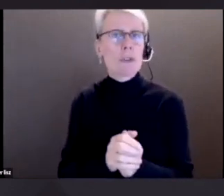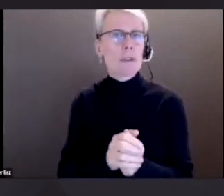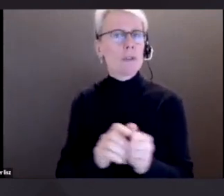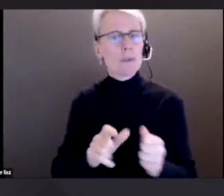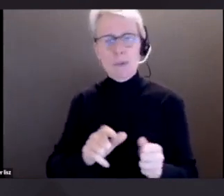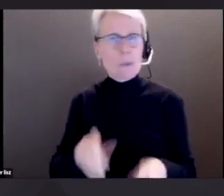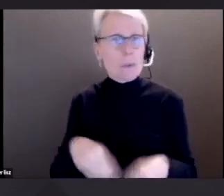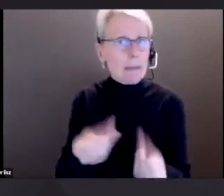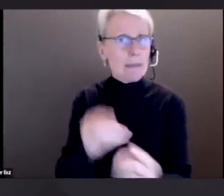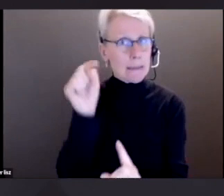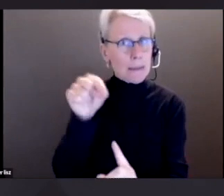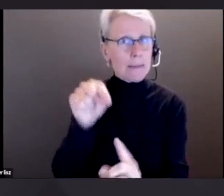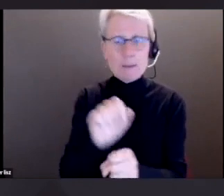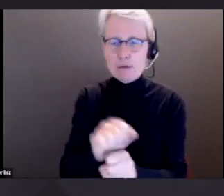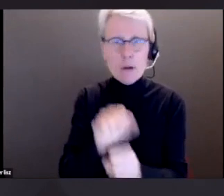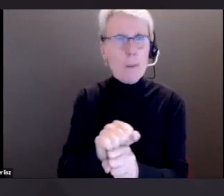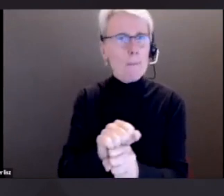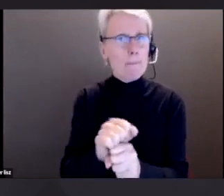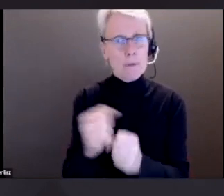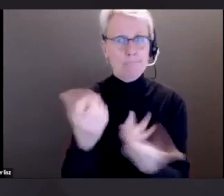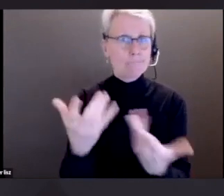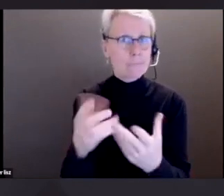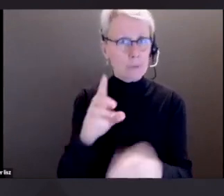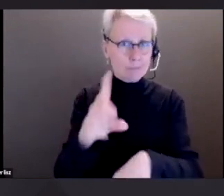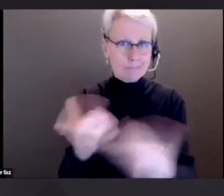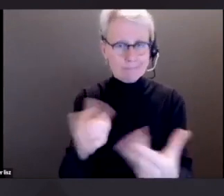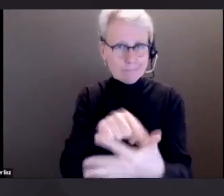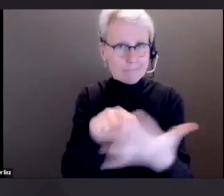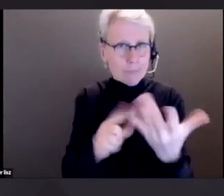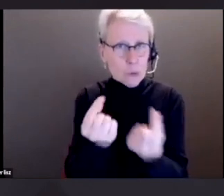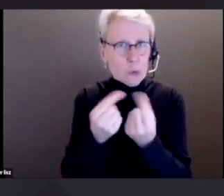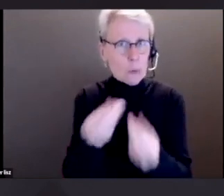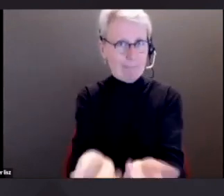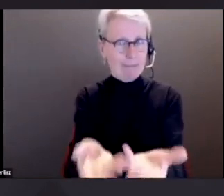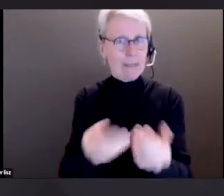This can be a great way to learn about the candidate skills and talents in action.